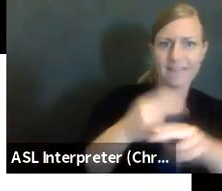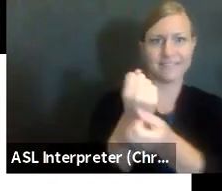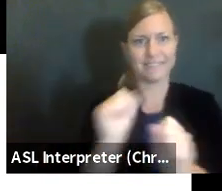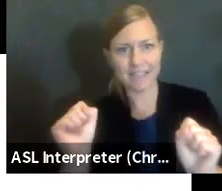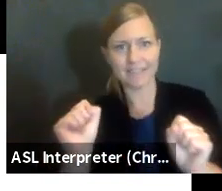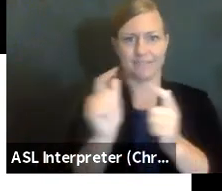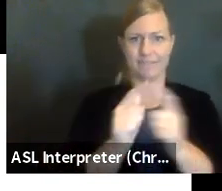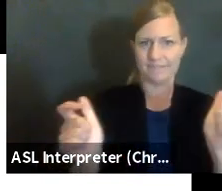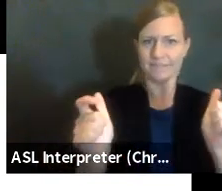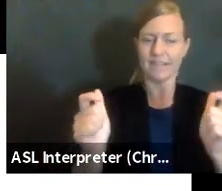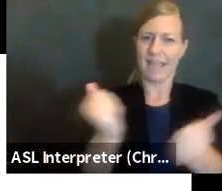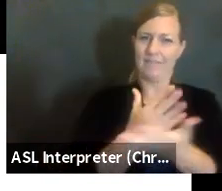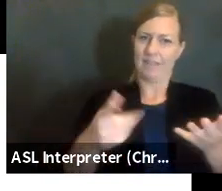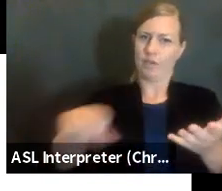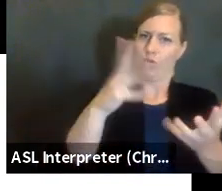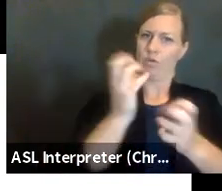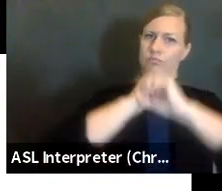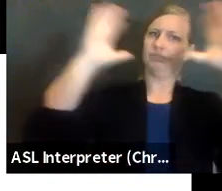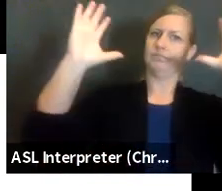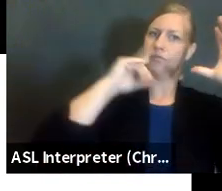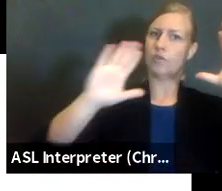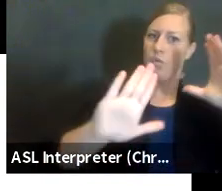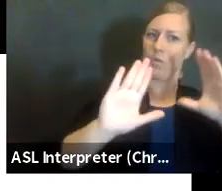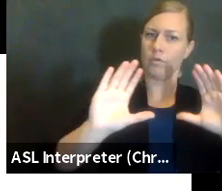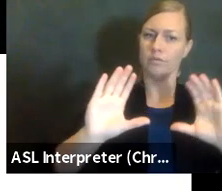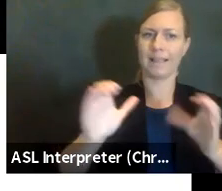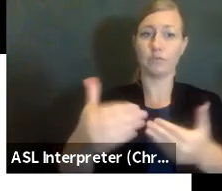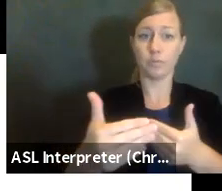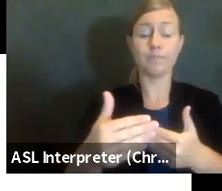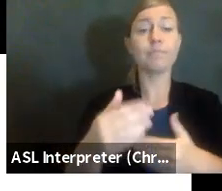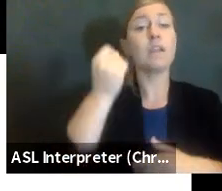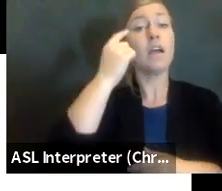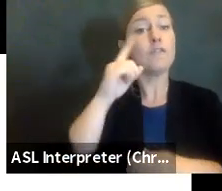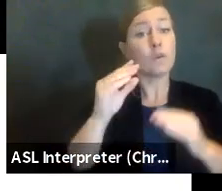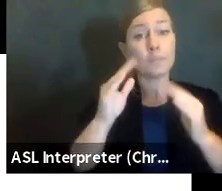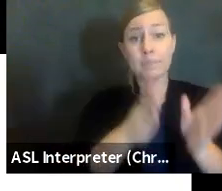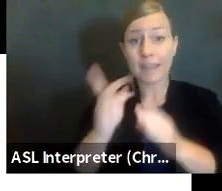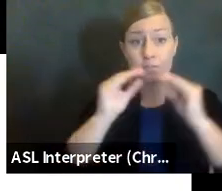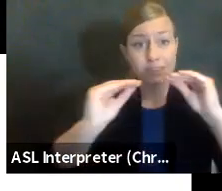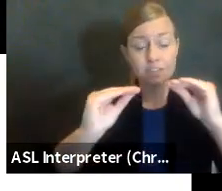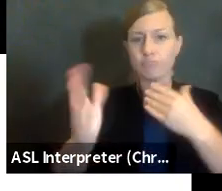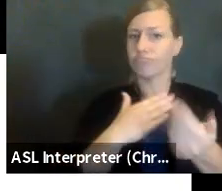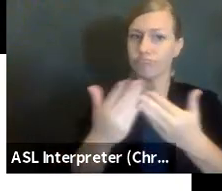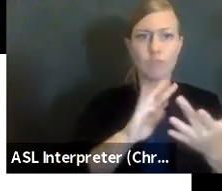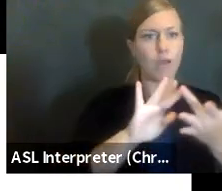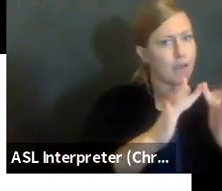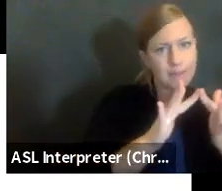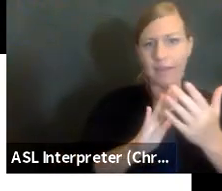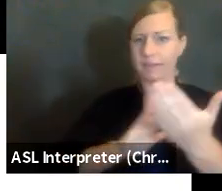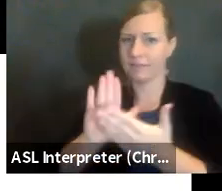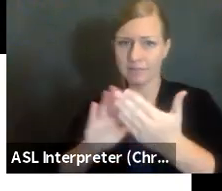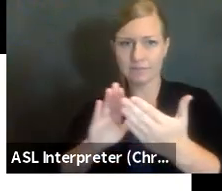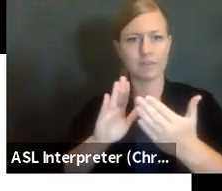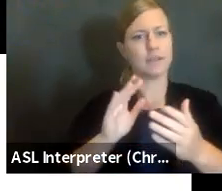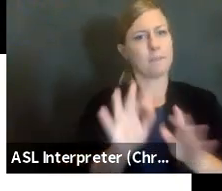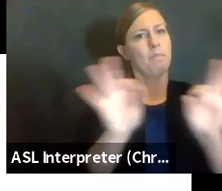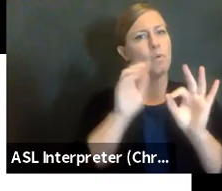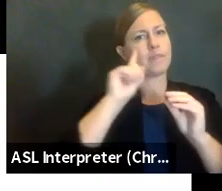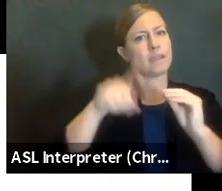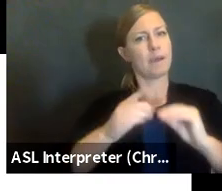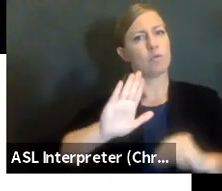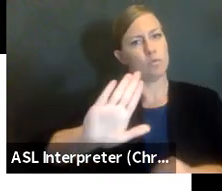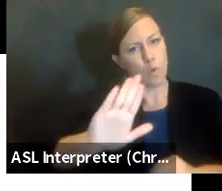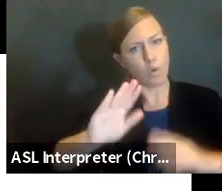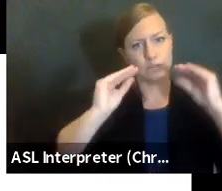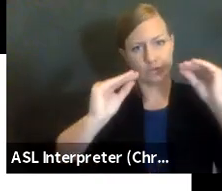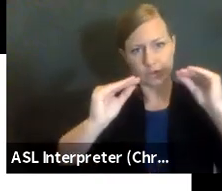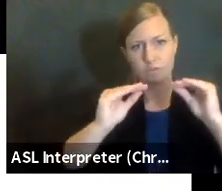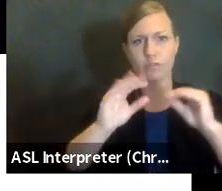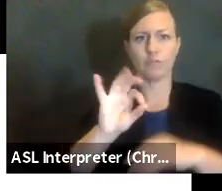ESD 101 - Jeff Crawford: So when planning for instruction in any setting, we recommend you consider the following. Make sure that you're thinking about your instructional frameworks that are particular to your school or your district.